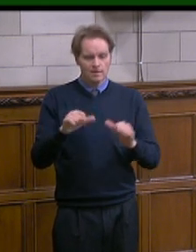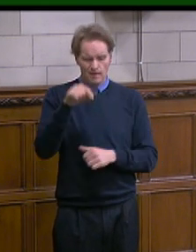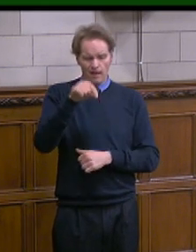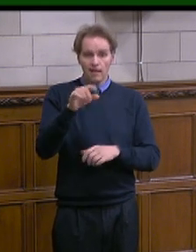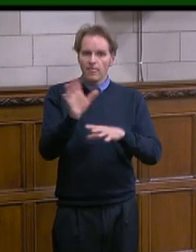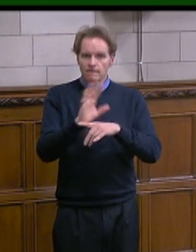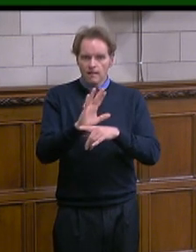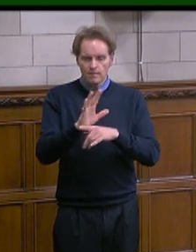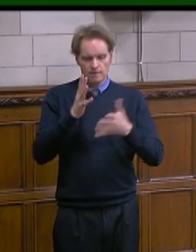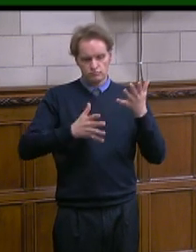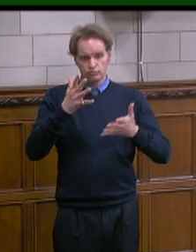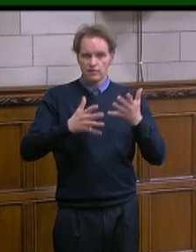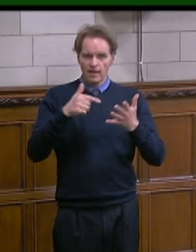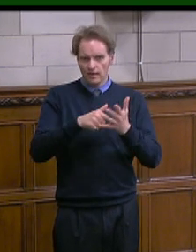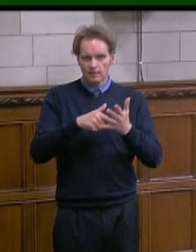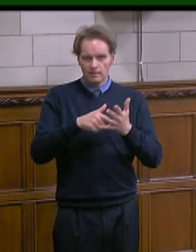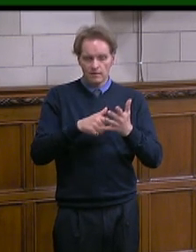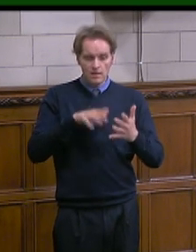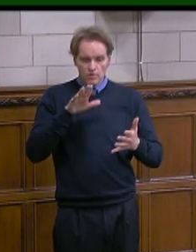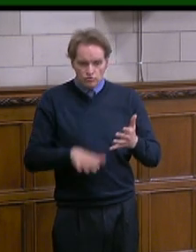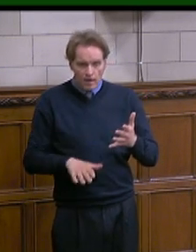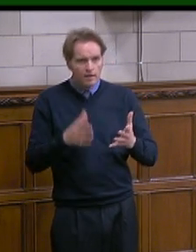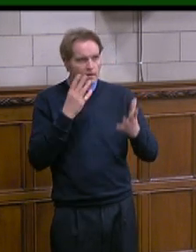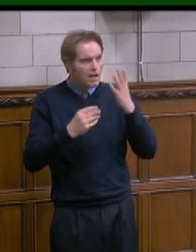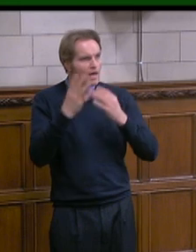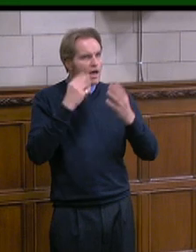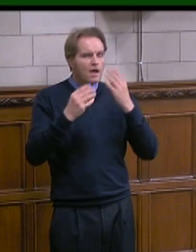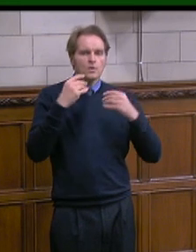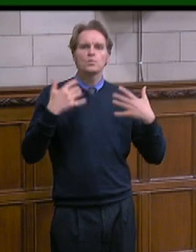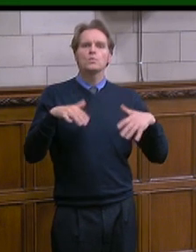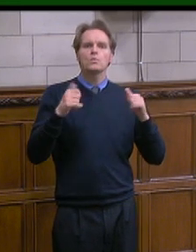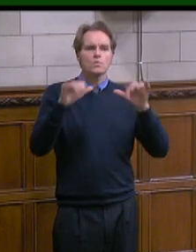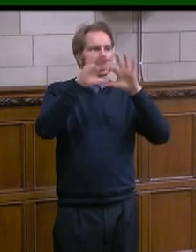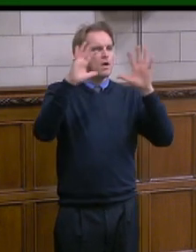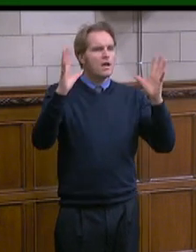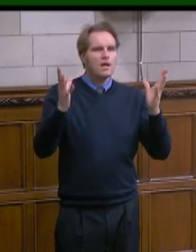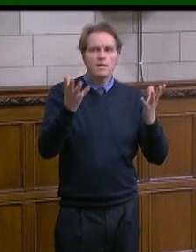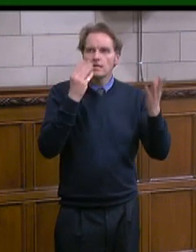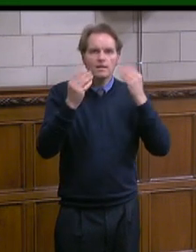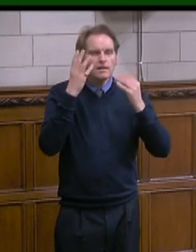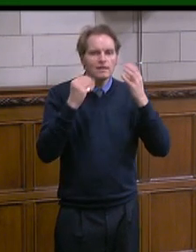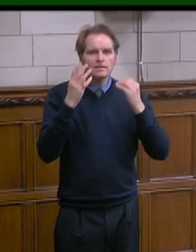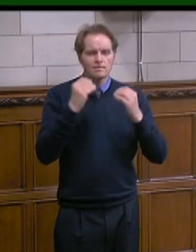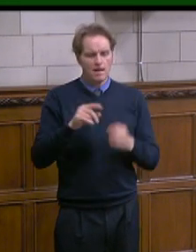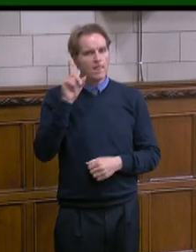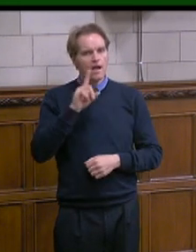whole new world is opened up for Libby, the four-year-old star of the story.